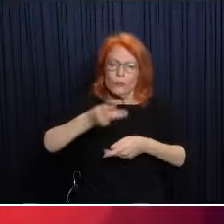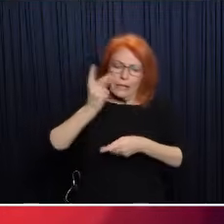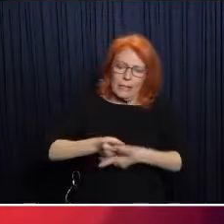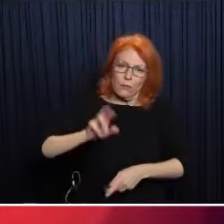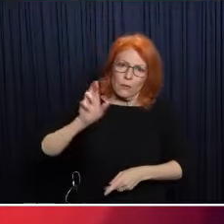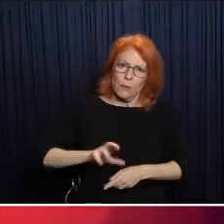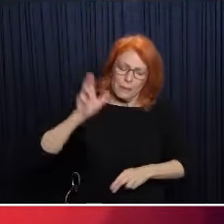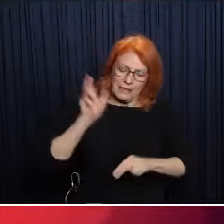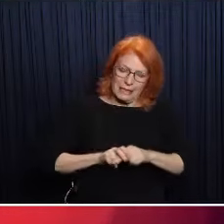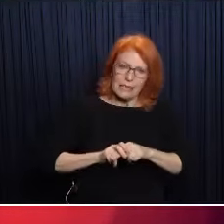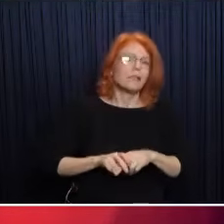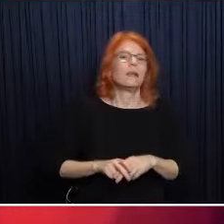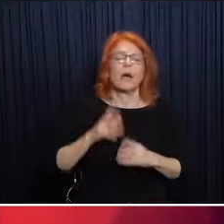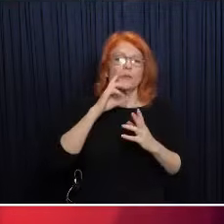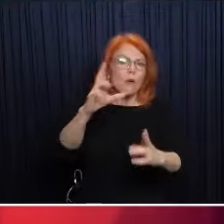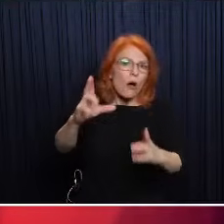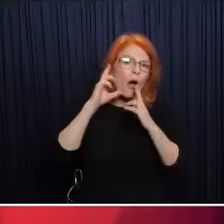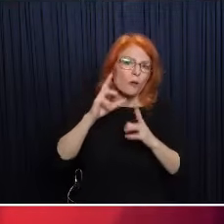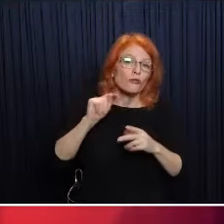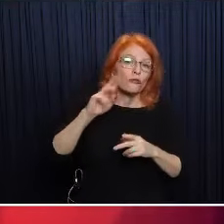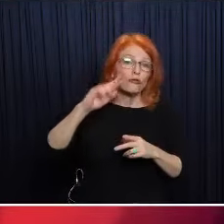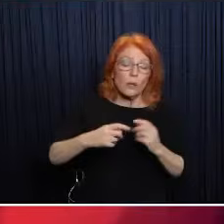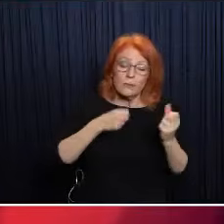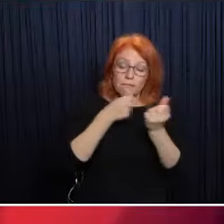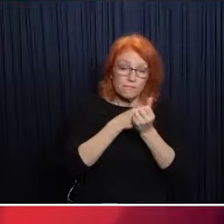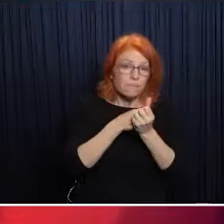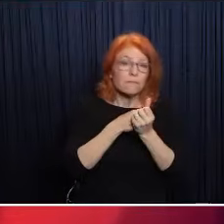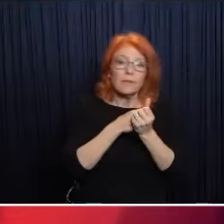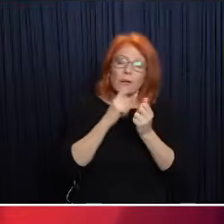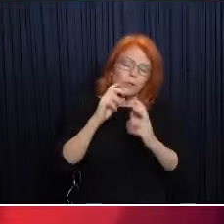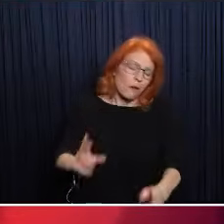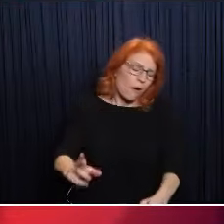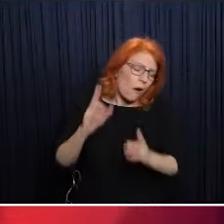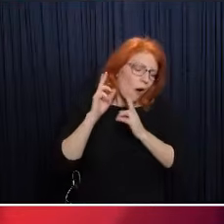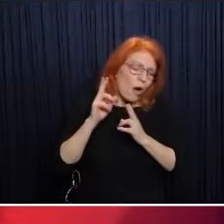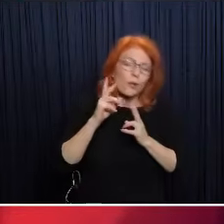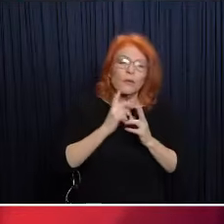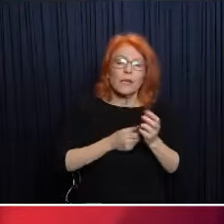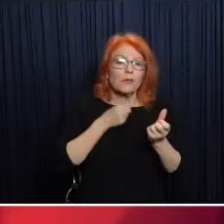SAY ABSOLUTELY. I WILL GIVE UP A BROADCASTING JOB AND MAKE SURE WE KEEP THIS A